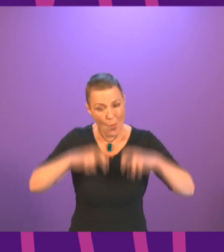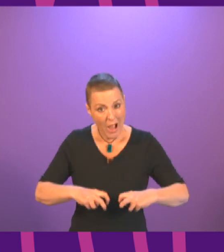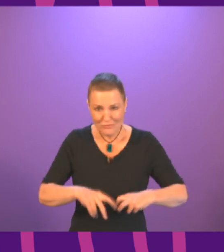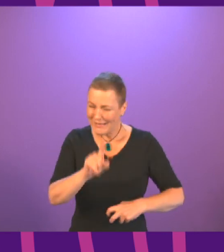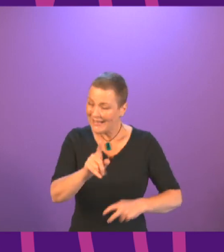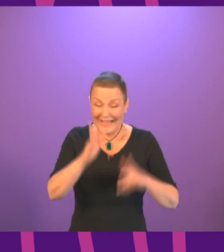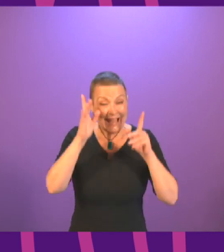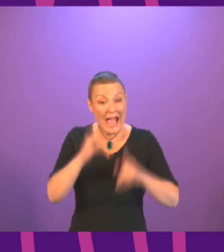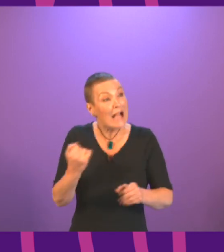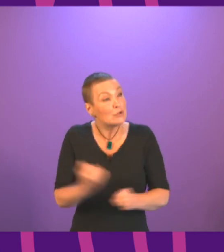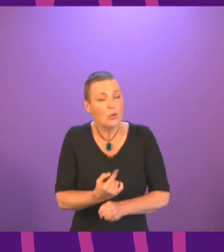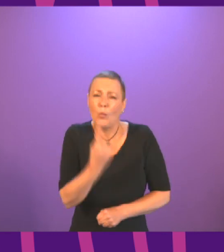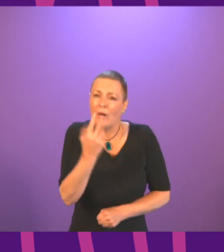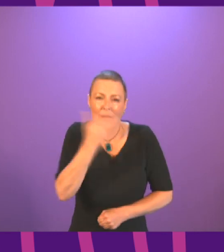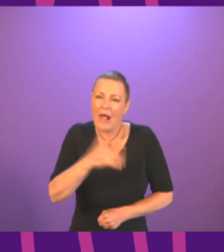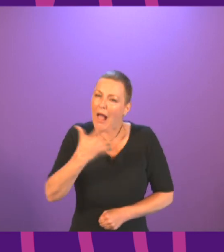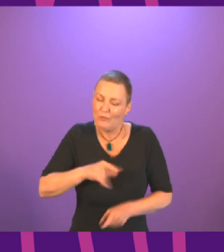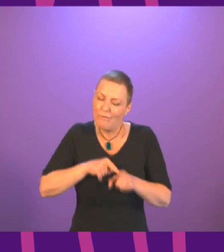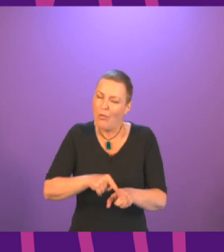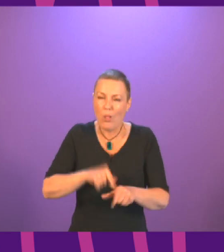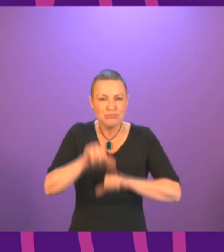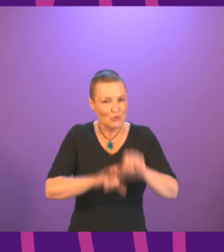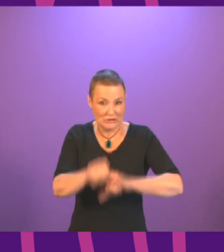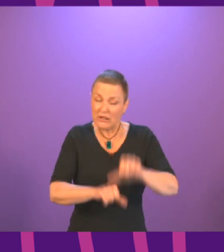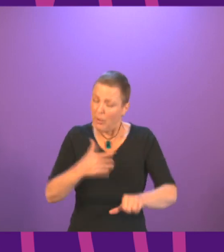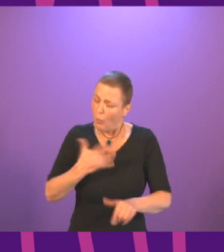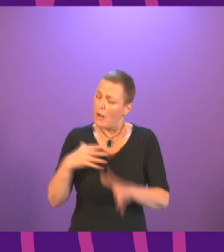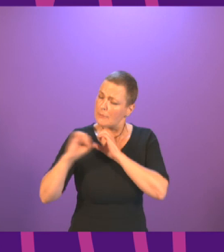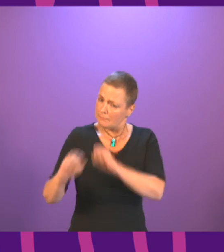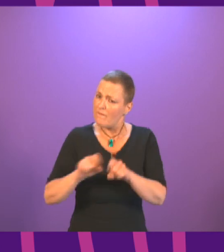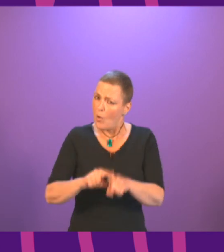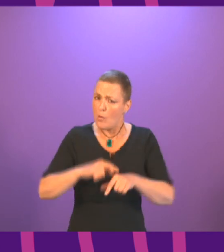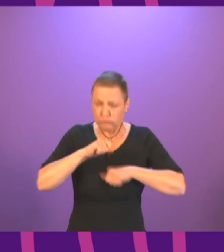it cannot simply be done overnight. However, our commitment to doing that as quickly as